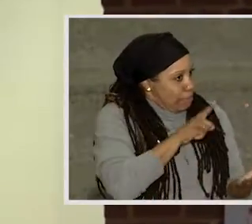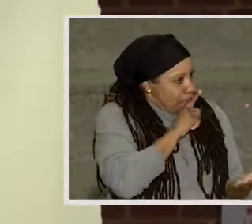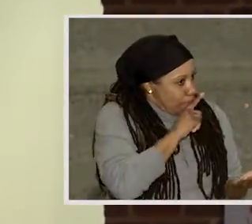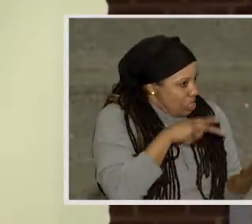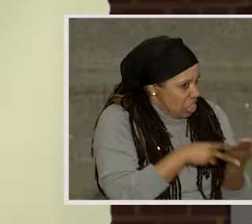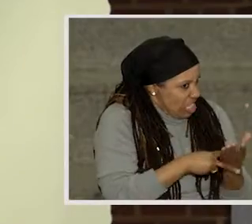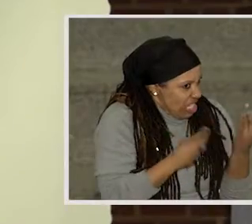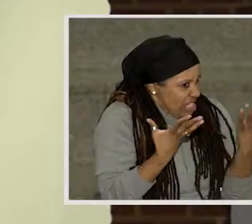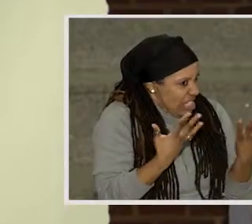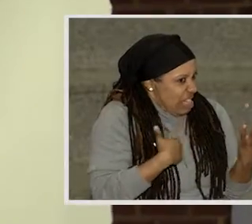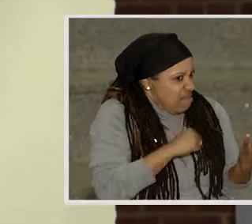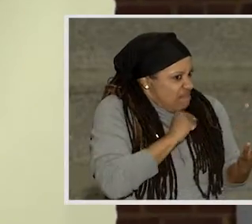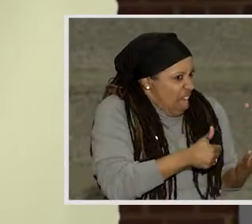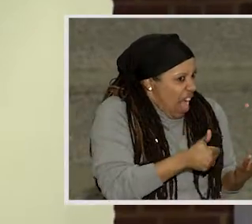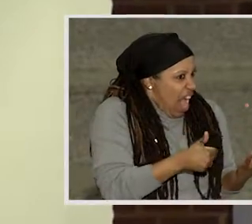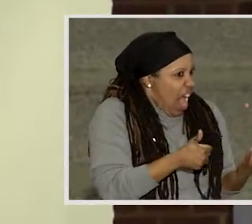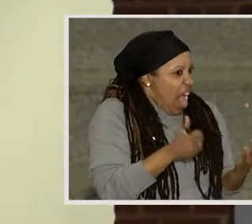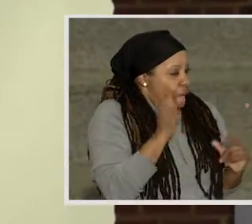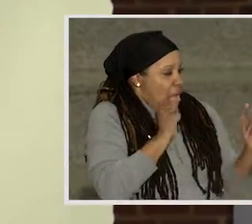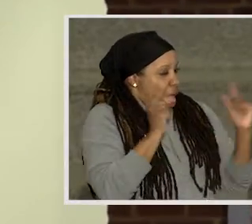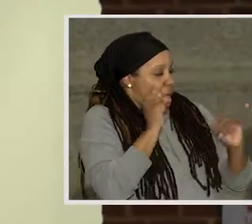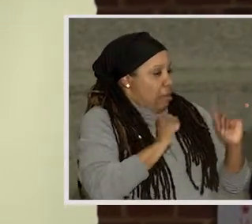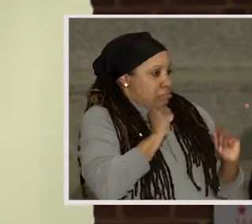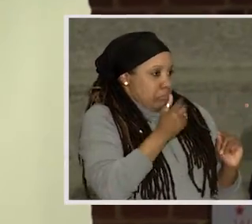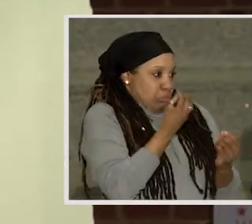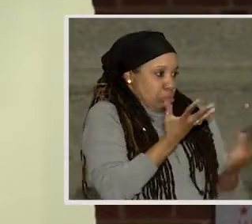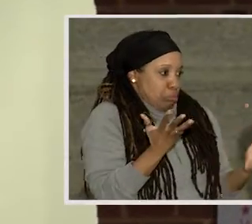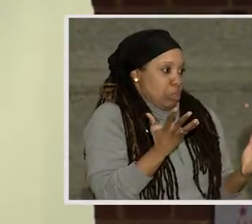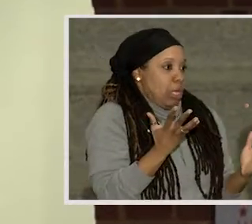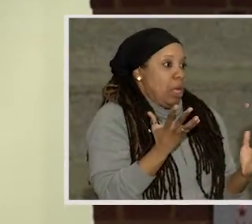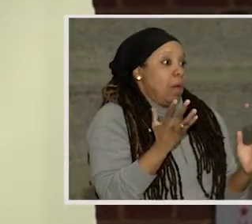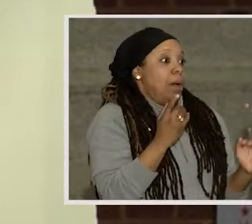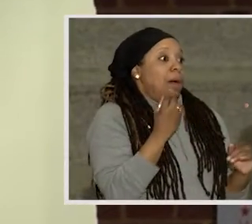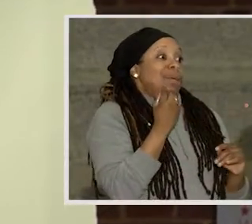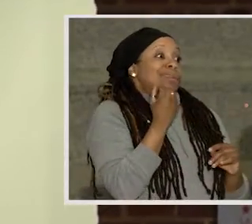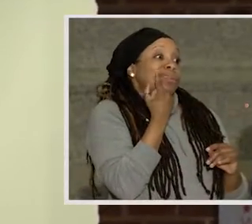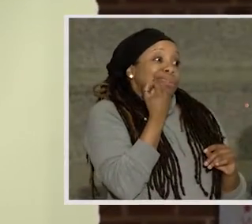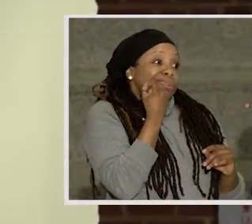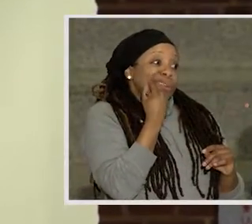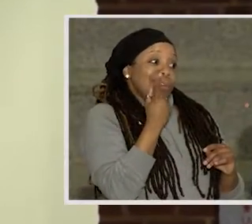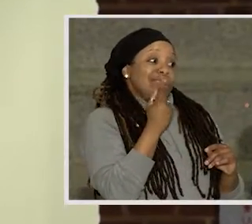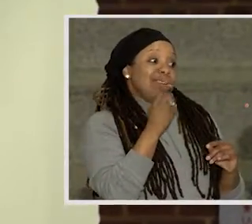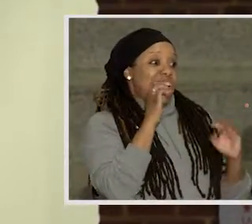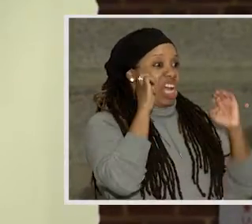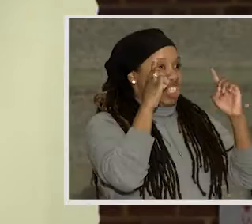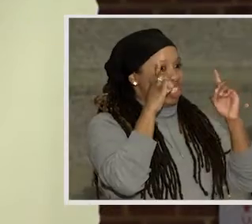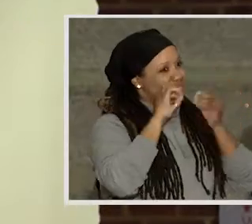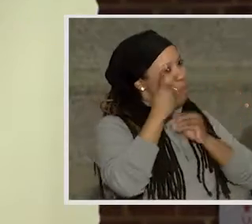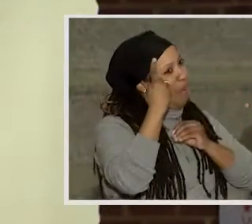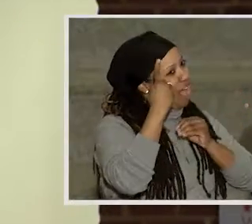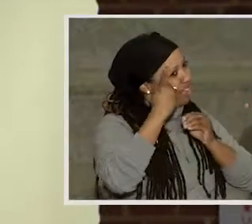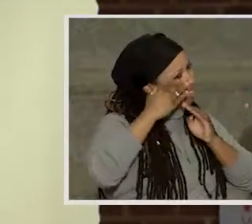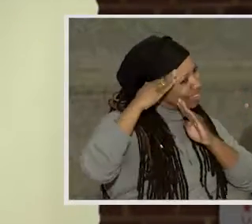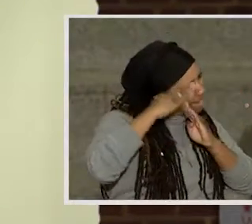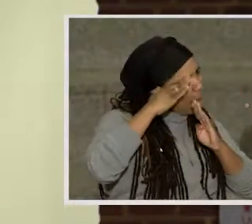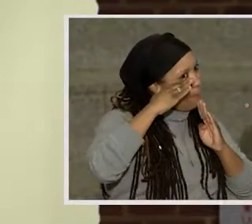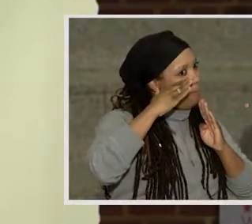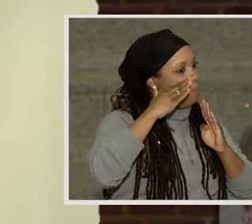BUT WE FEEL LIKE THAT IS DEFINITELY A CORE AREA. $10 ON PUBLIC SAFETY BECAUSE A LOT OF THE STATISTICS WE FEEL LIKE YOU ARE DOING A GOOD JOB.